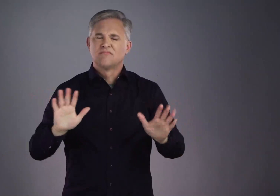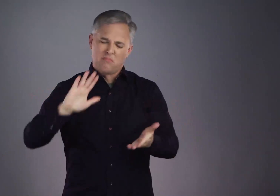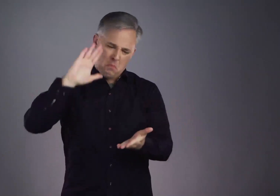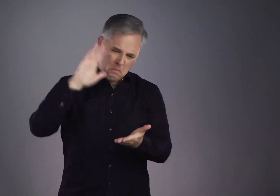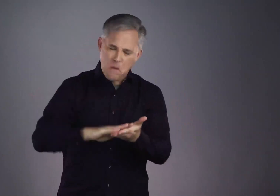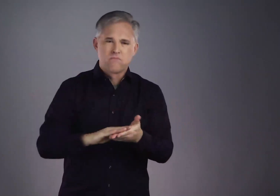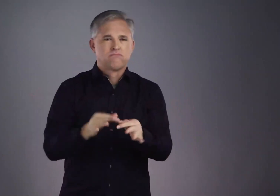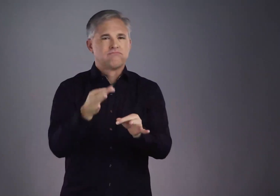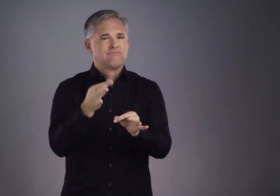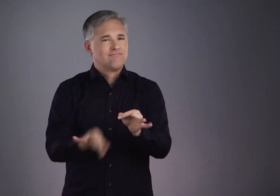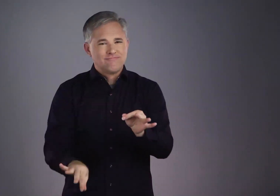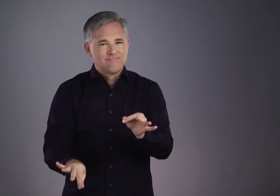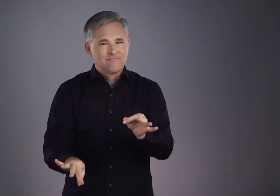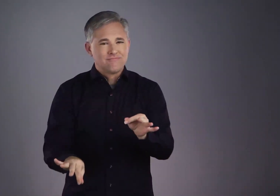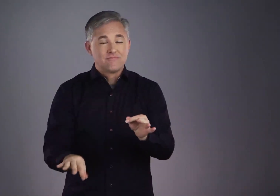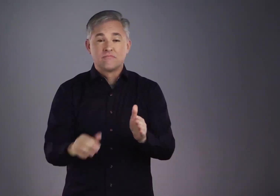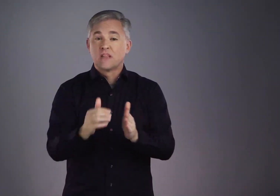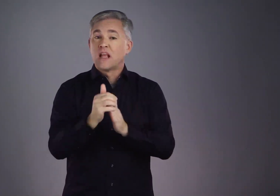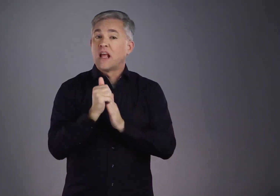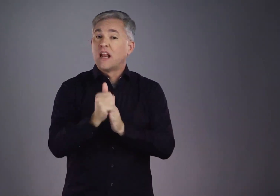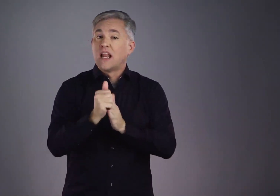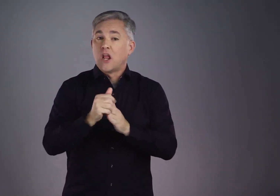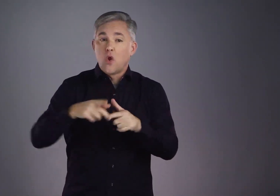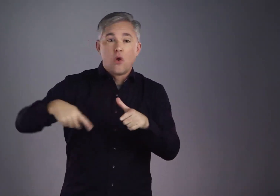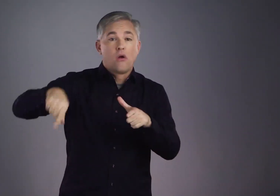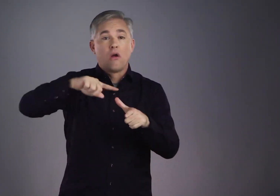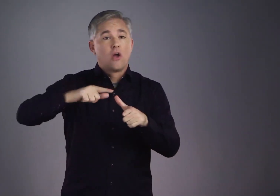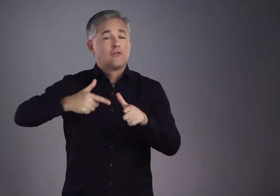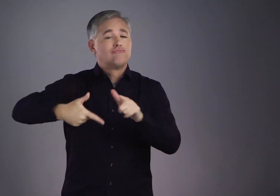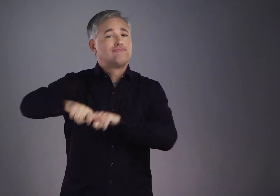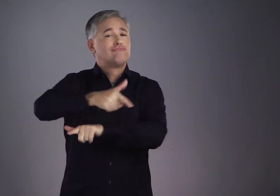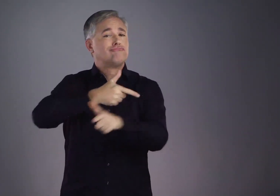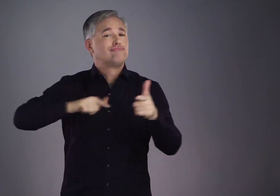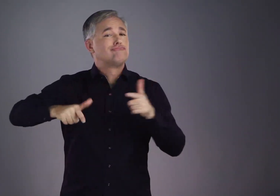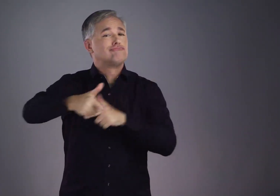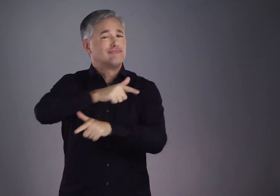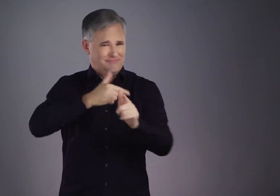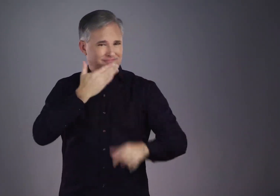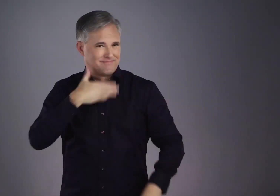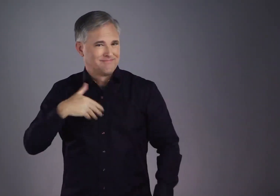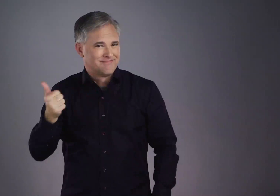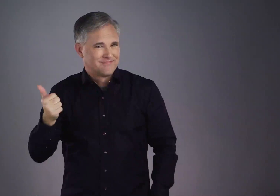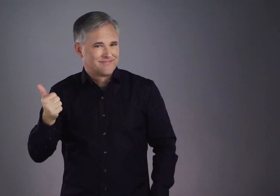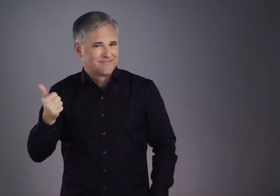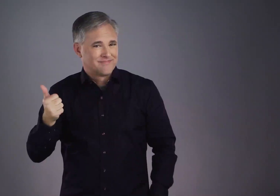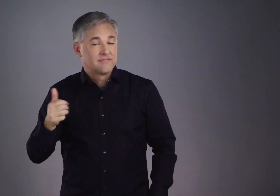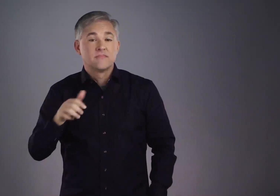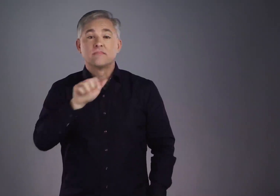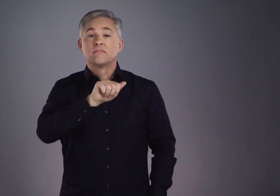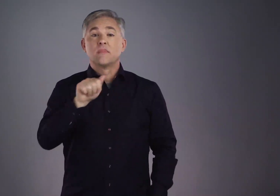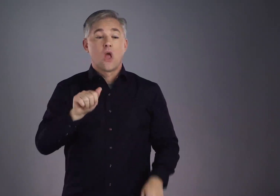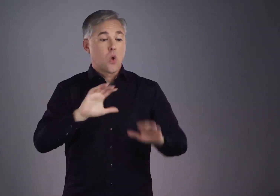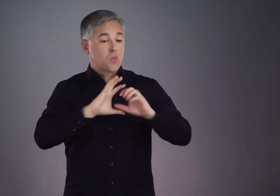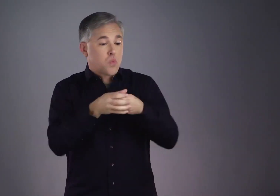Rotating leadership is the best. The small group may elect its secretary, the large group its rotating committee,